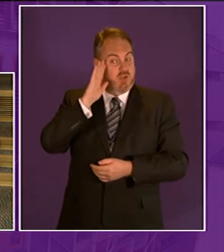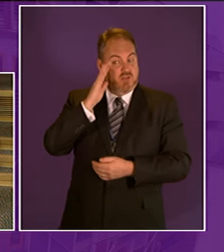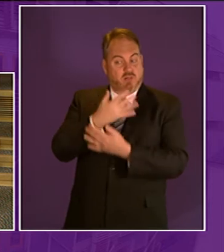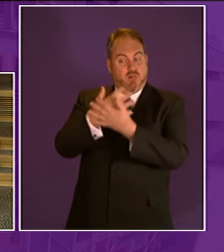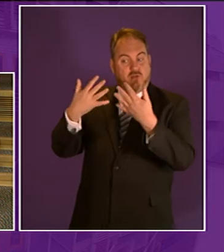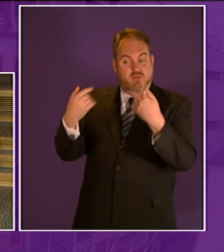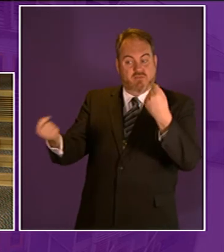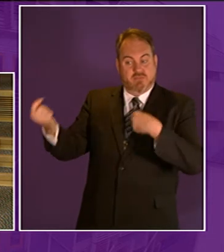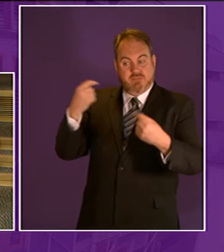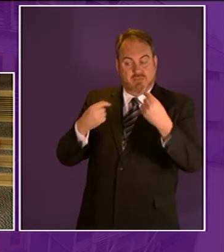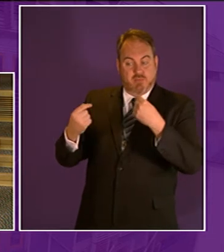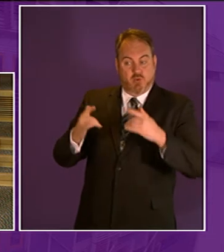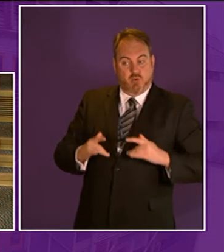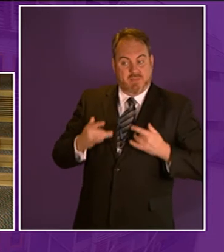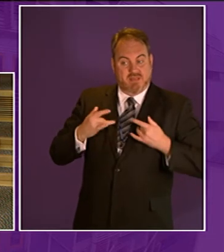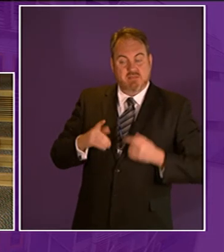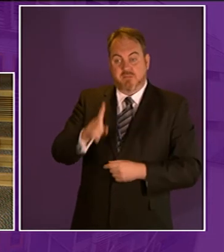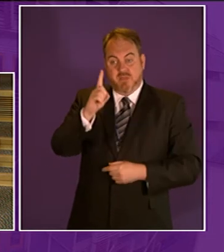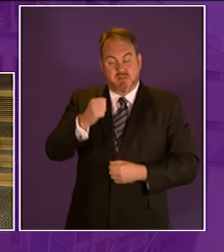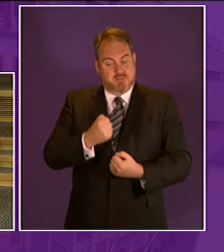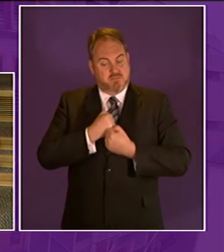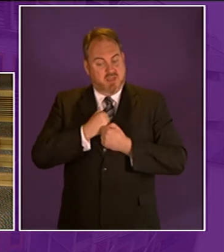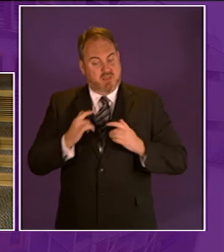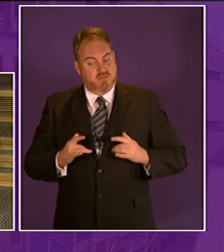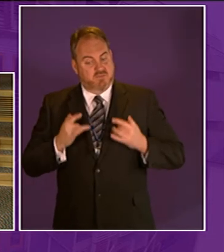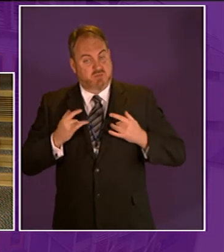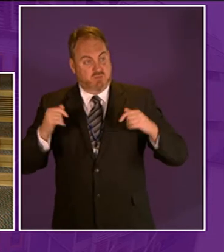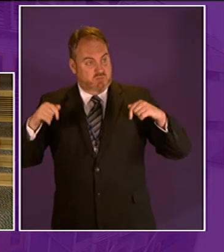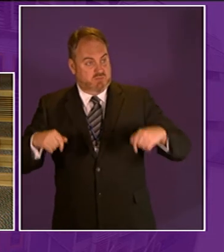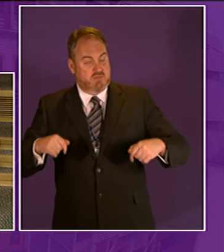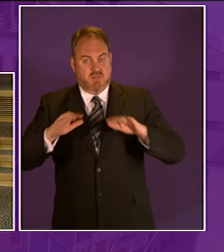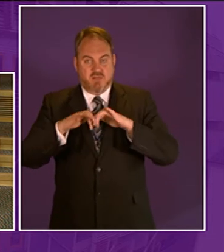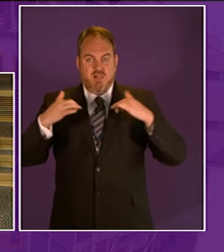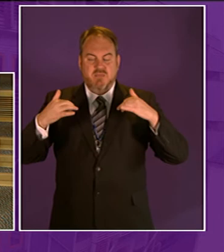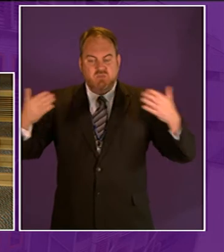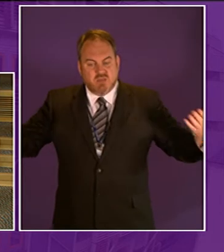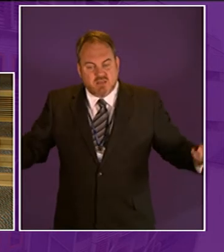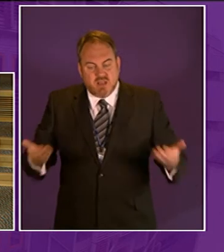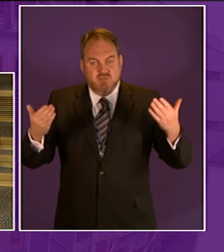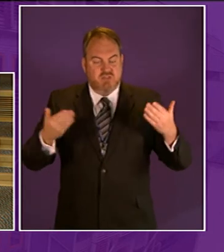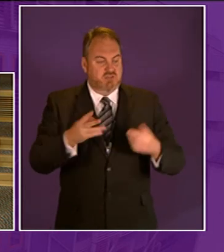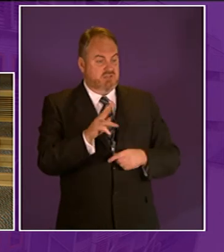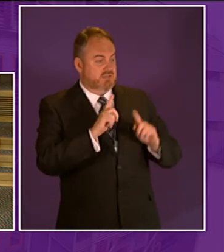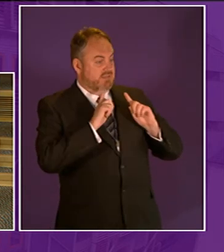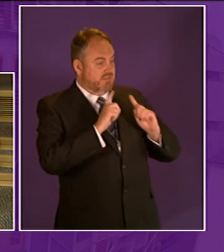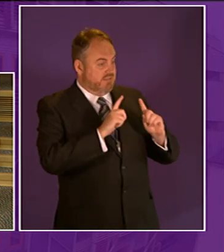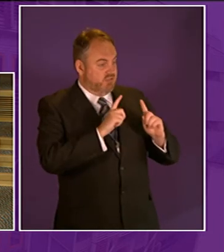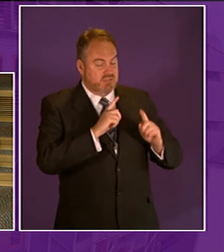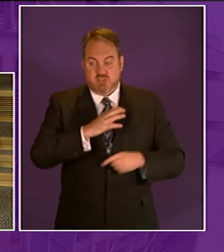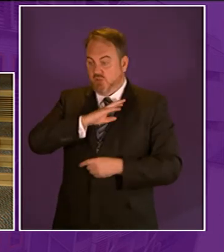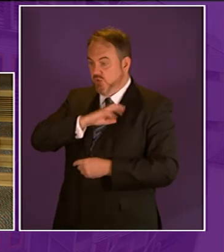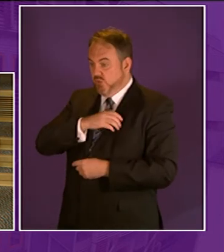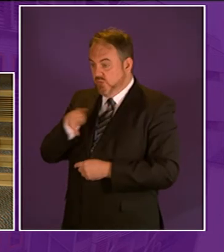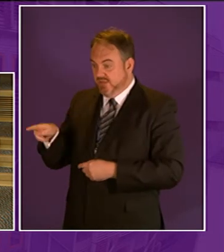I take the view that the best thing that Parliament can do is encourage both sides to seek a resolution.